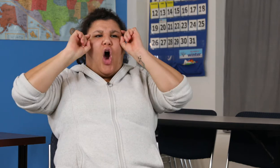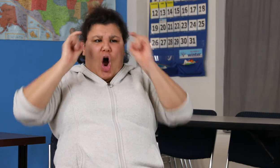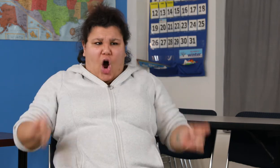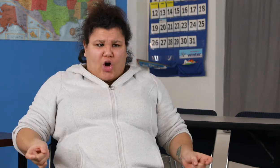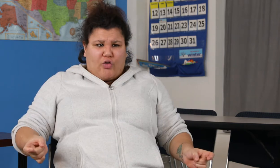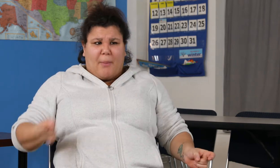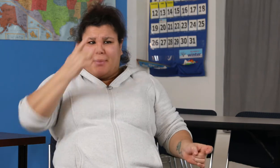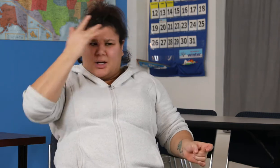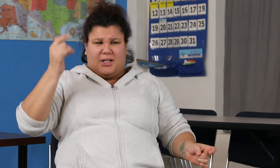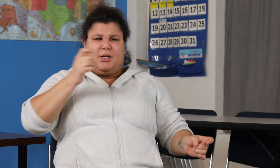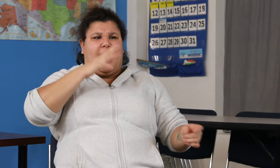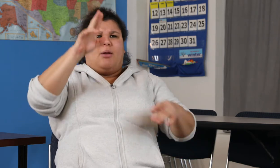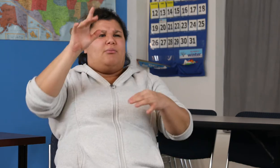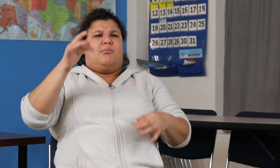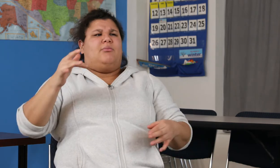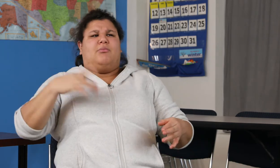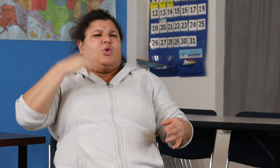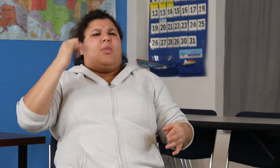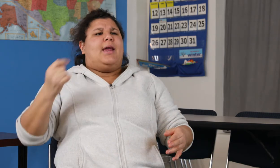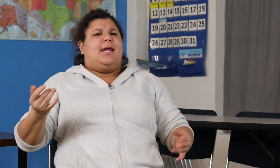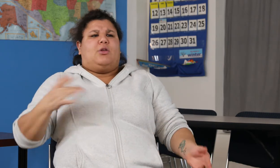I took them off, because - not - I just didn’t like it. Didn’t like it at all.